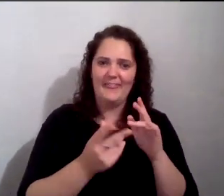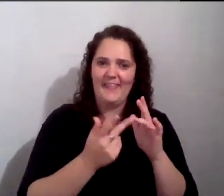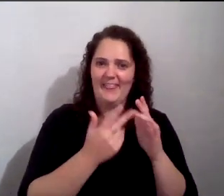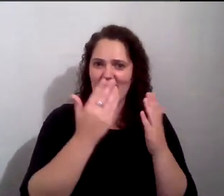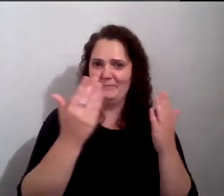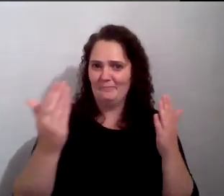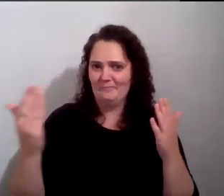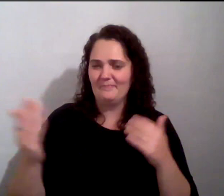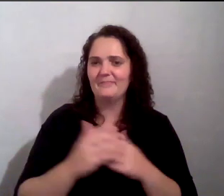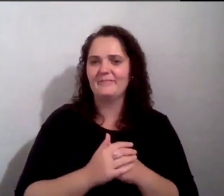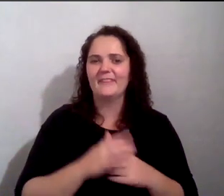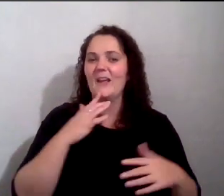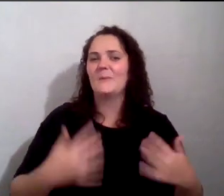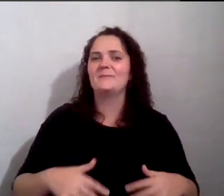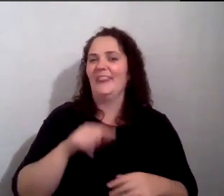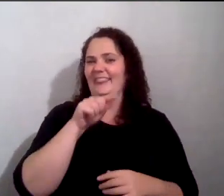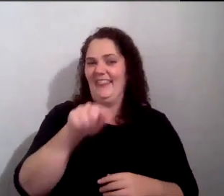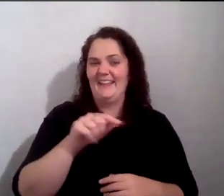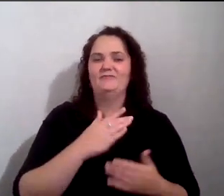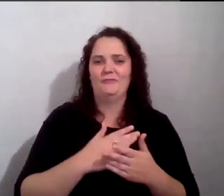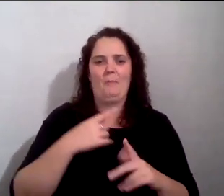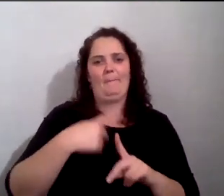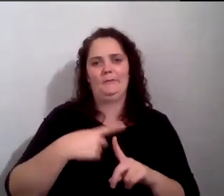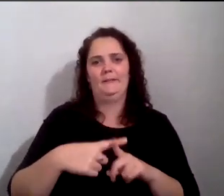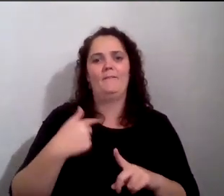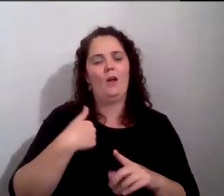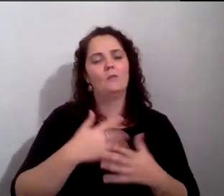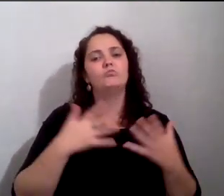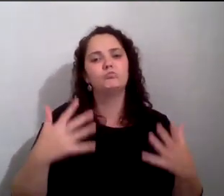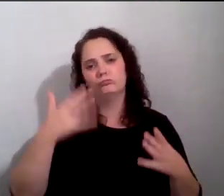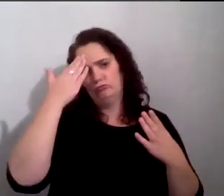interesting process. Yeah it was a really positive process